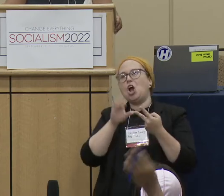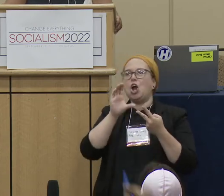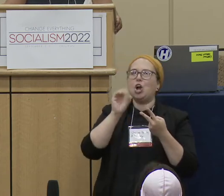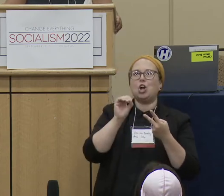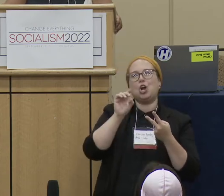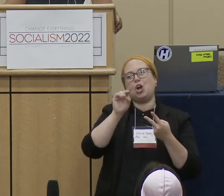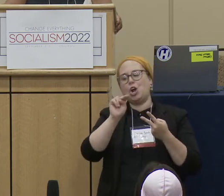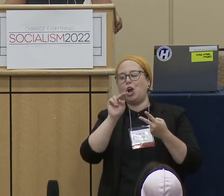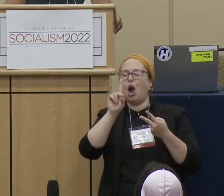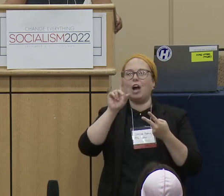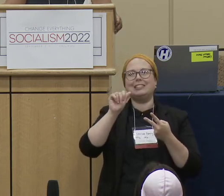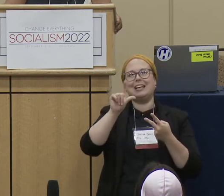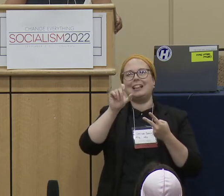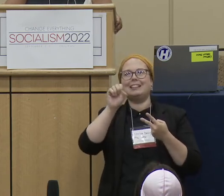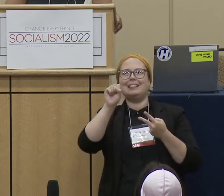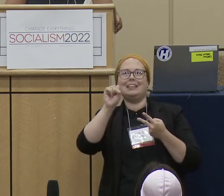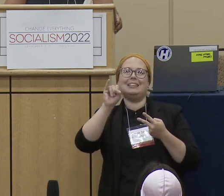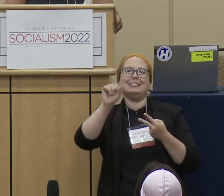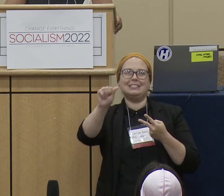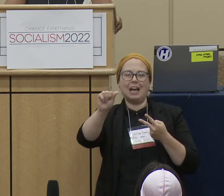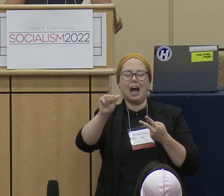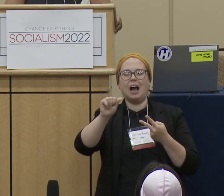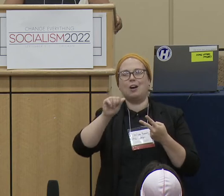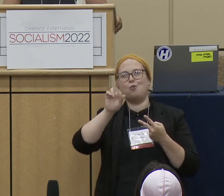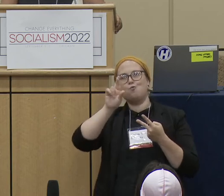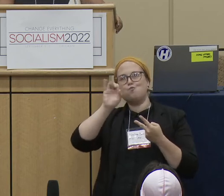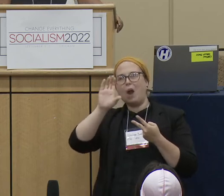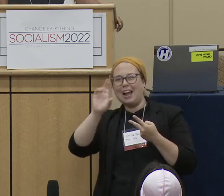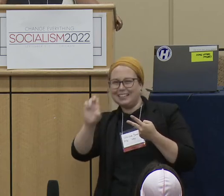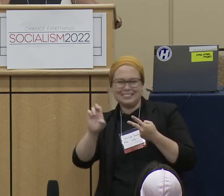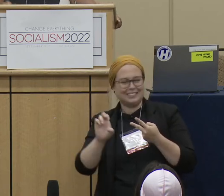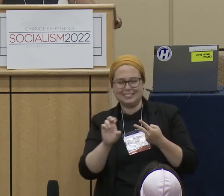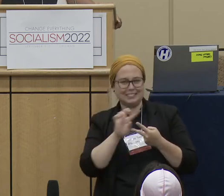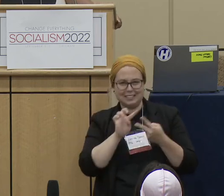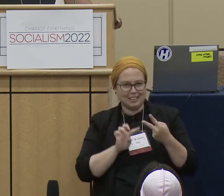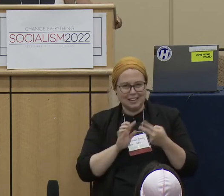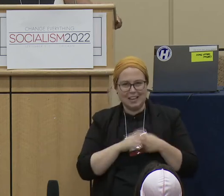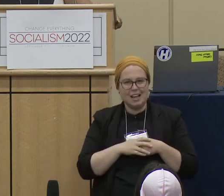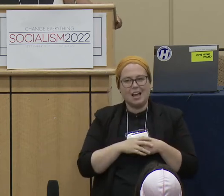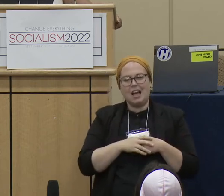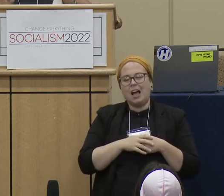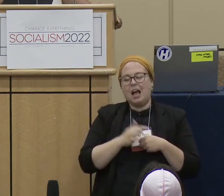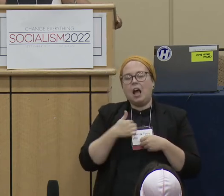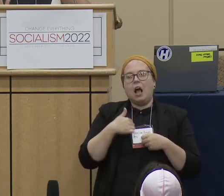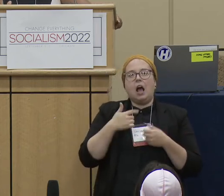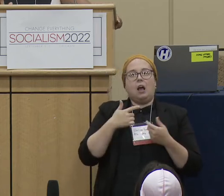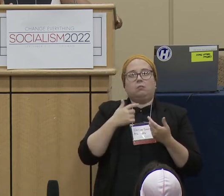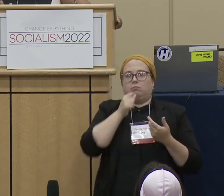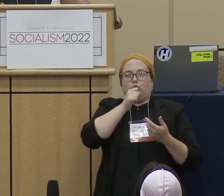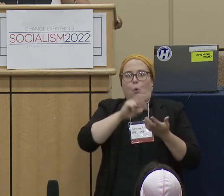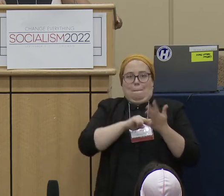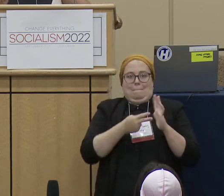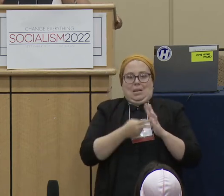Condoleezza Rice, or whoever is scrounged up, right . I don't